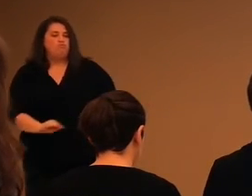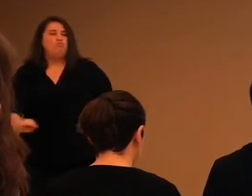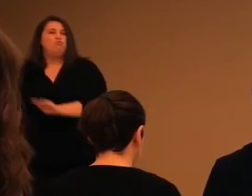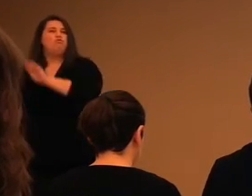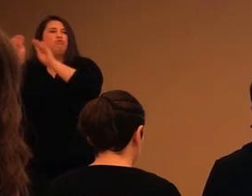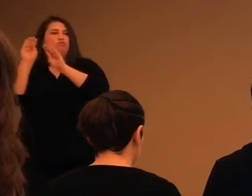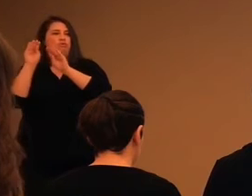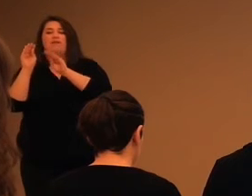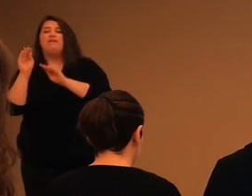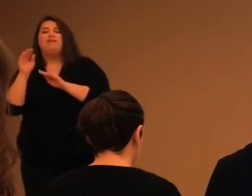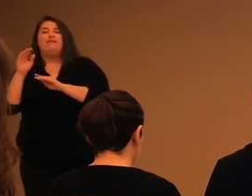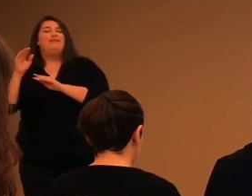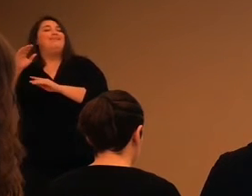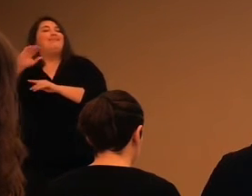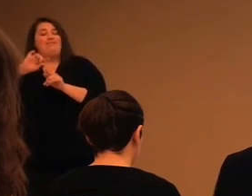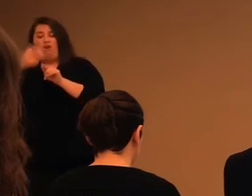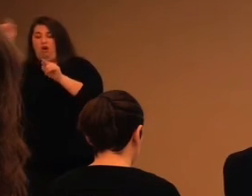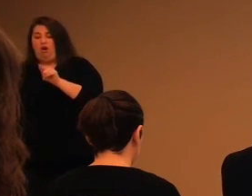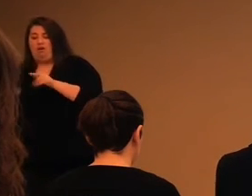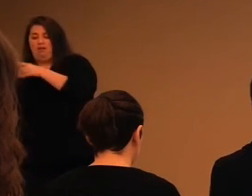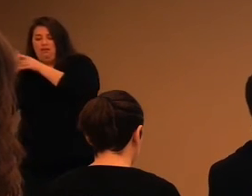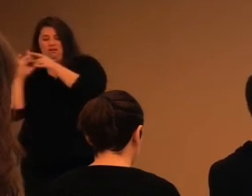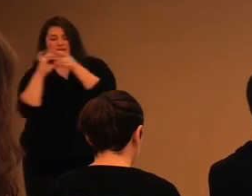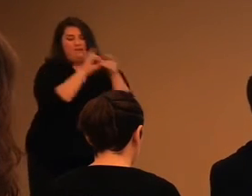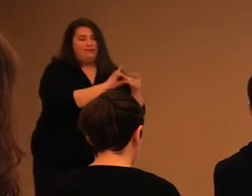Louis to the Gateway Arch to the riverfront so